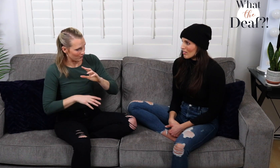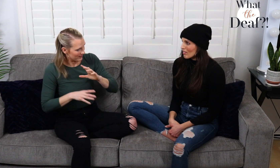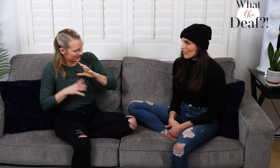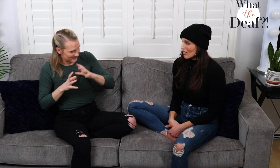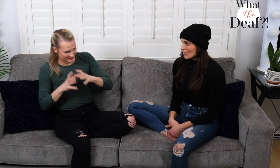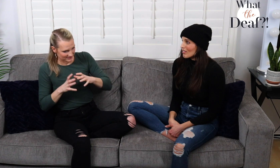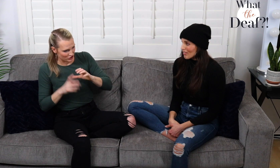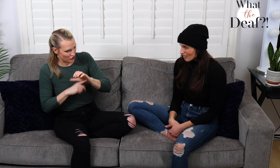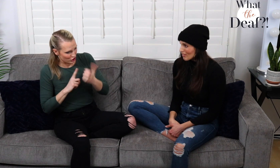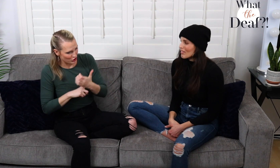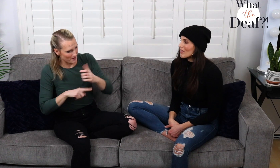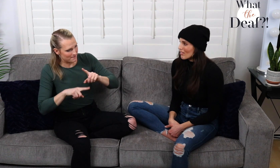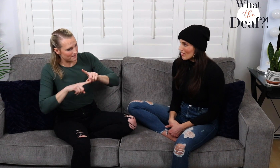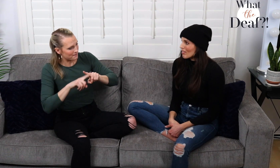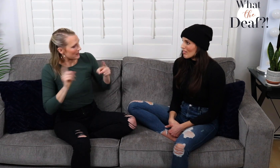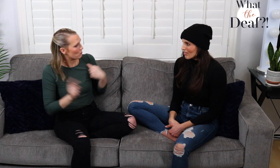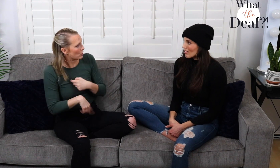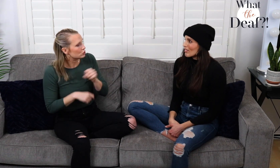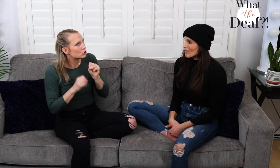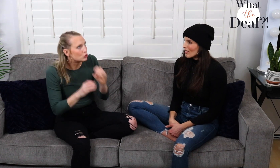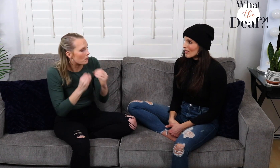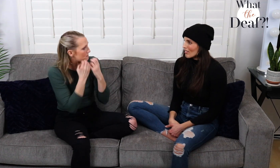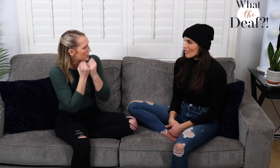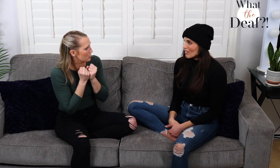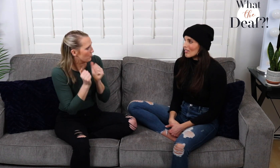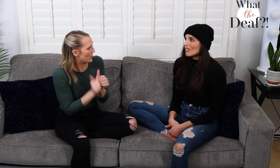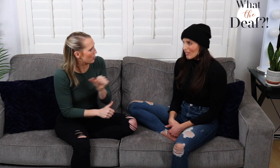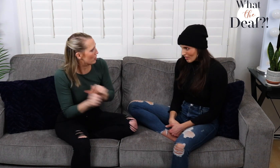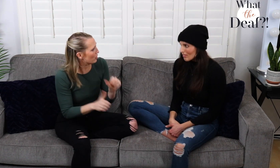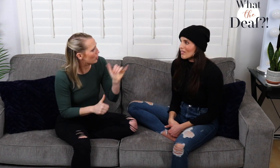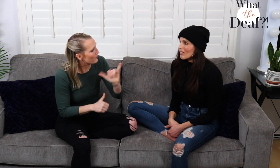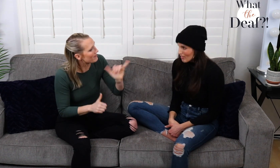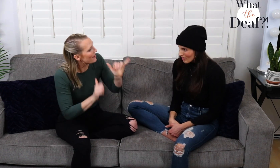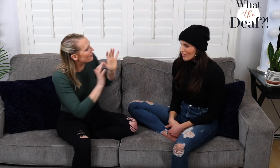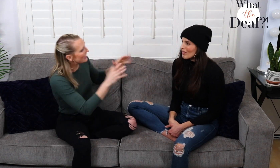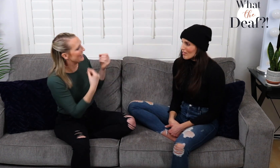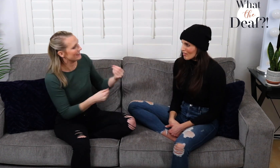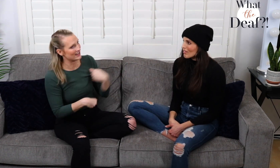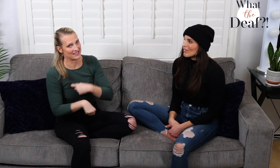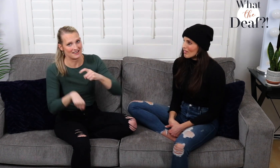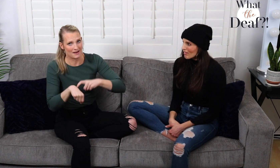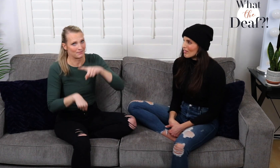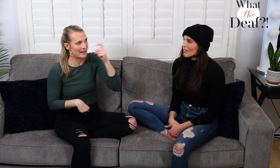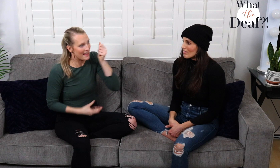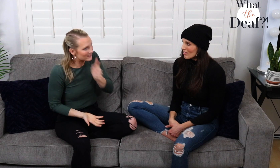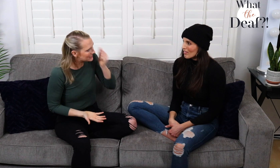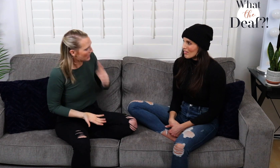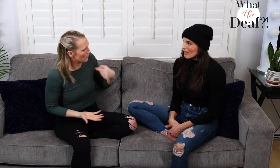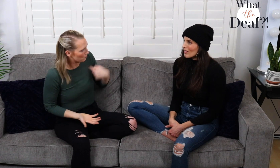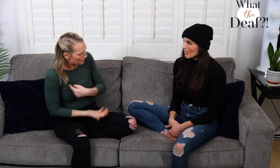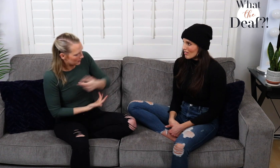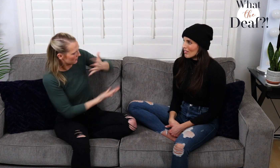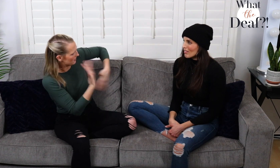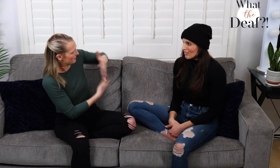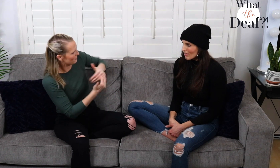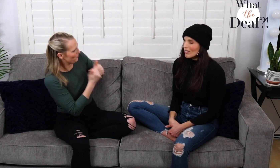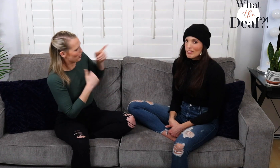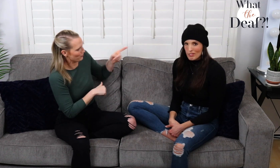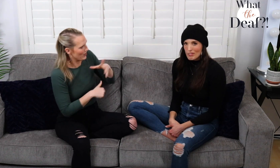our culture and our world, but we really value the time with each other and we just we want that time because everyday we interact with you